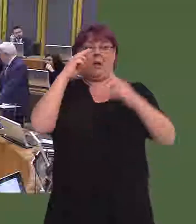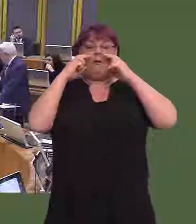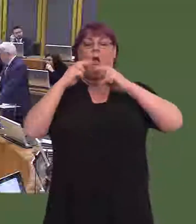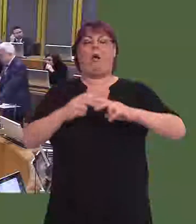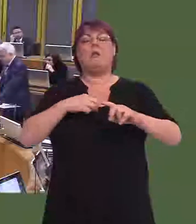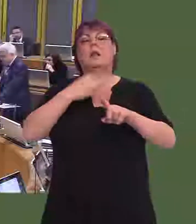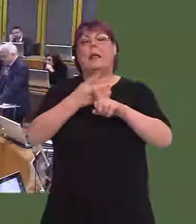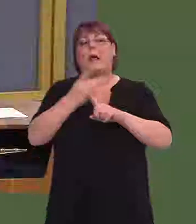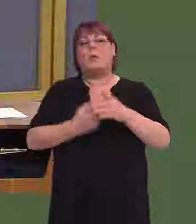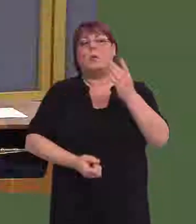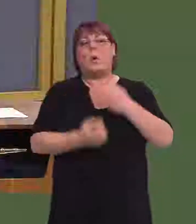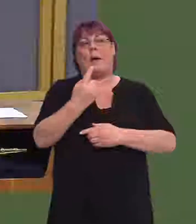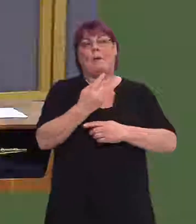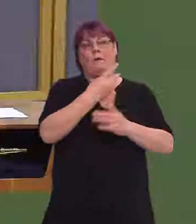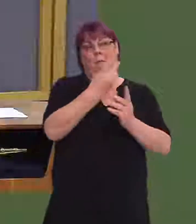happened in those cases.